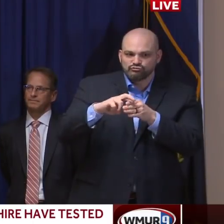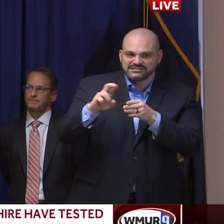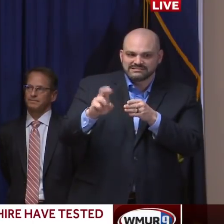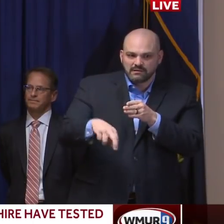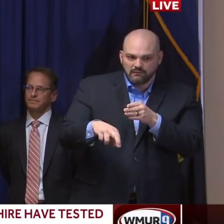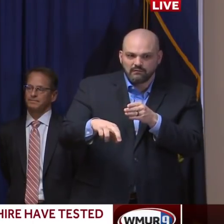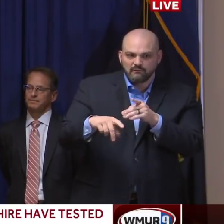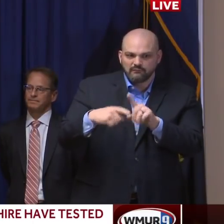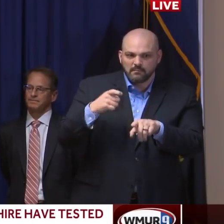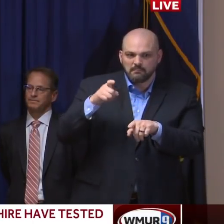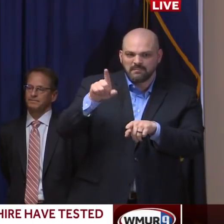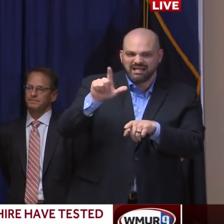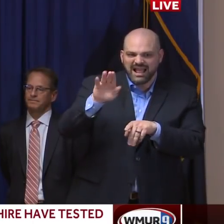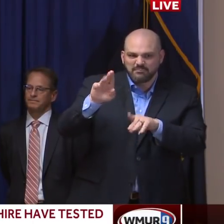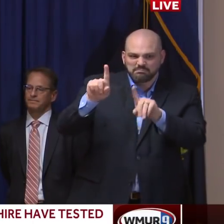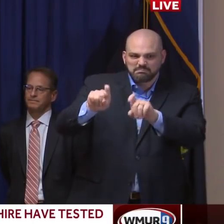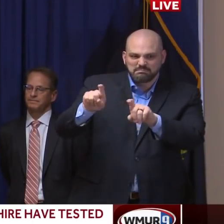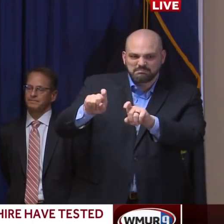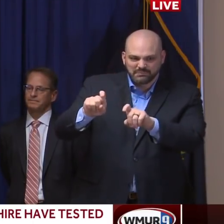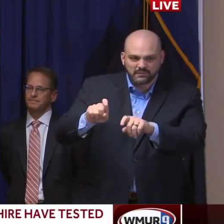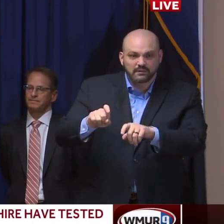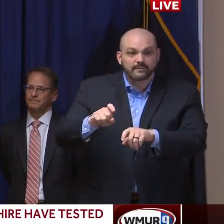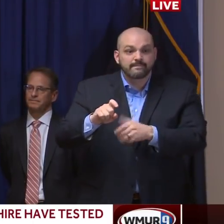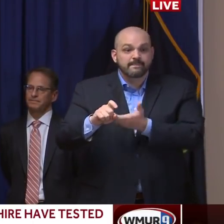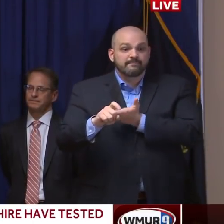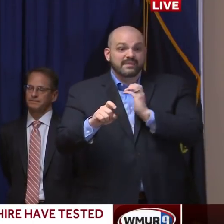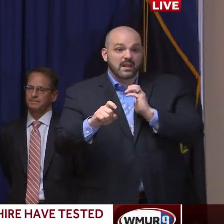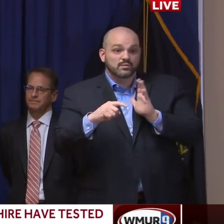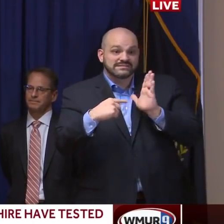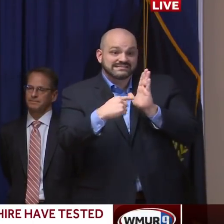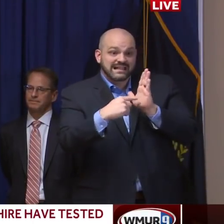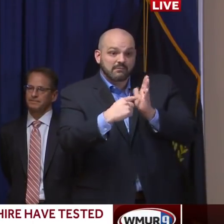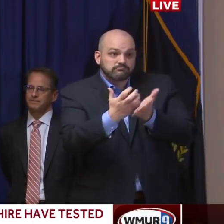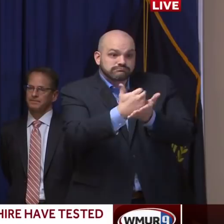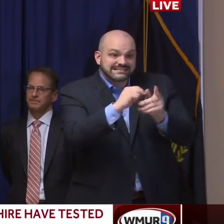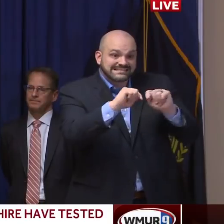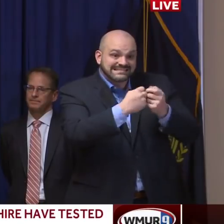THERE ARE APPROXIMATELY 9100 TESTS CURRENTLY PENDING WITHIN OUR PUBLIC HEALTH LABORATORIES.